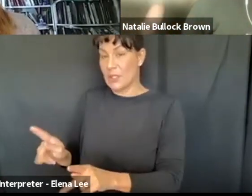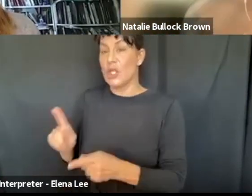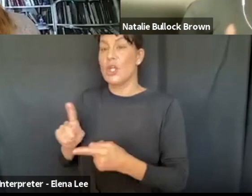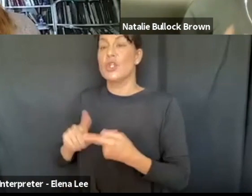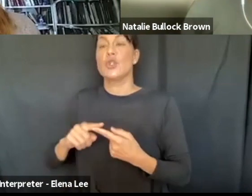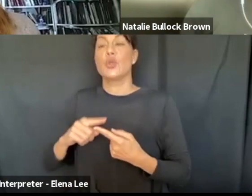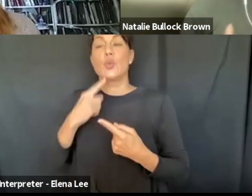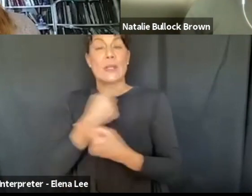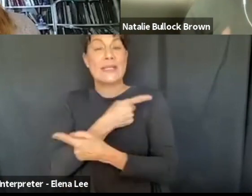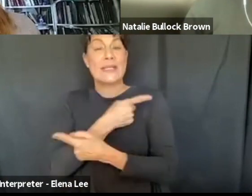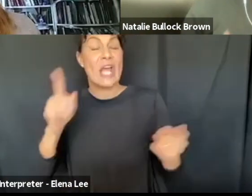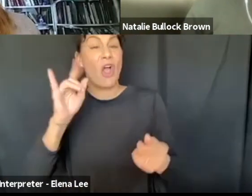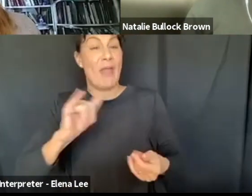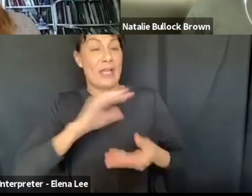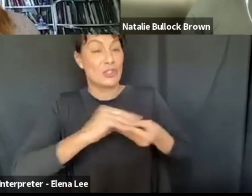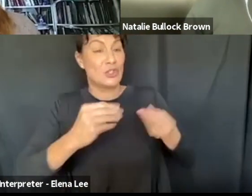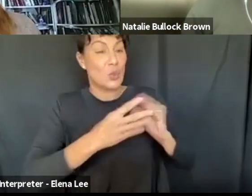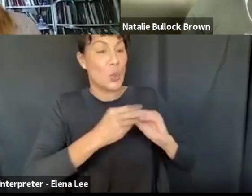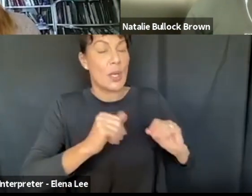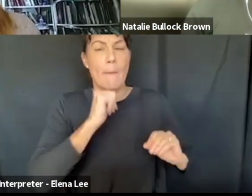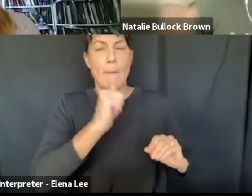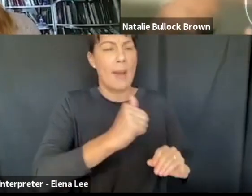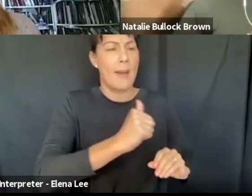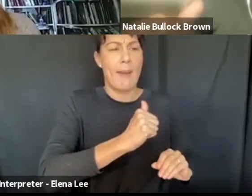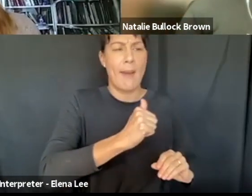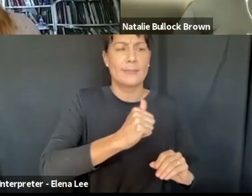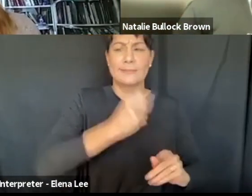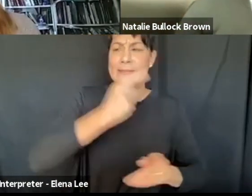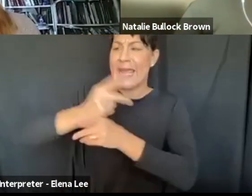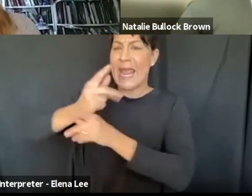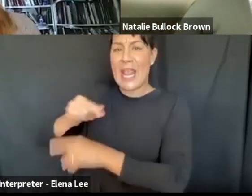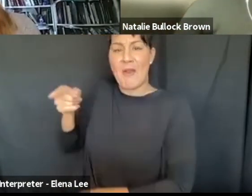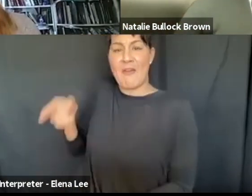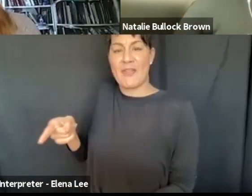but don't take care of those participants, right? So, you can't sidestep